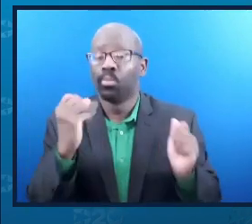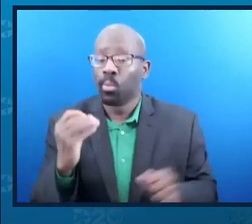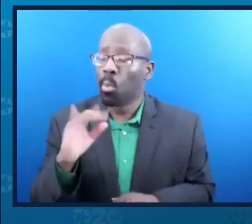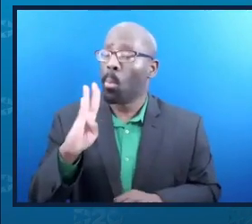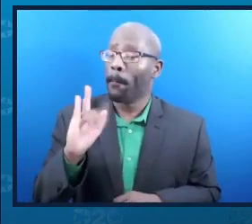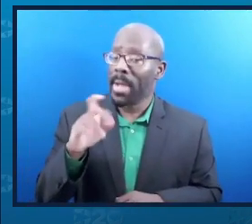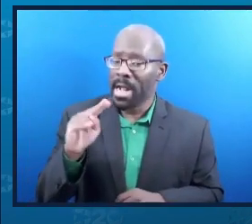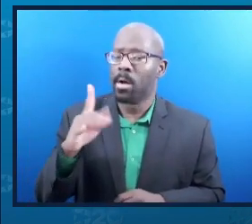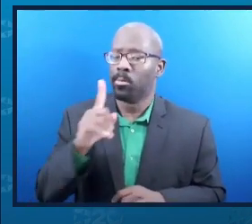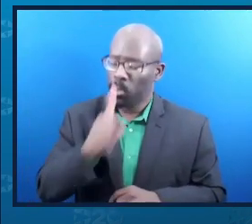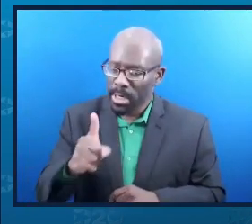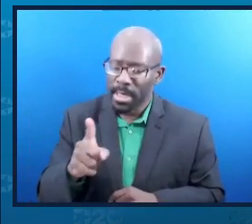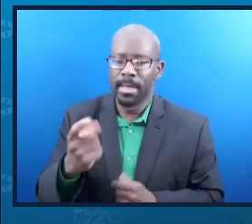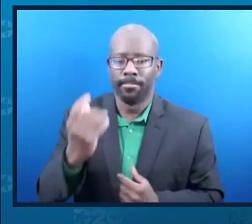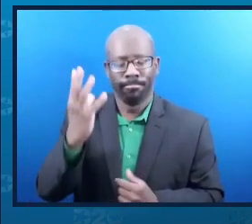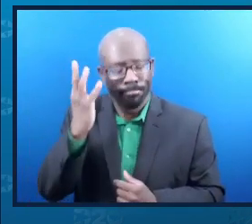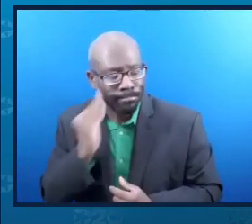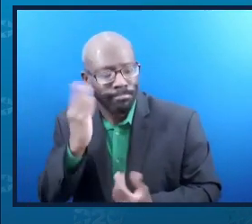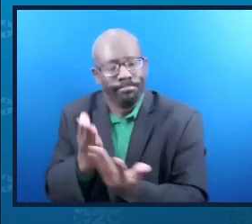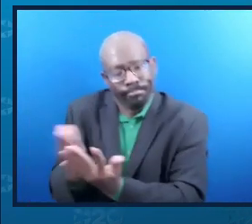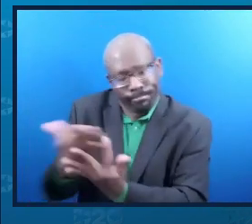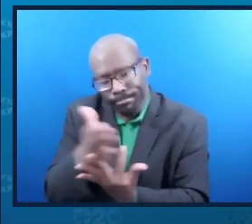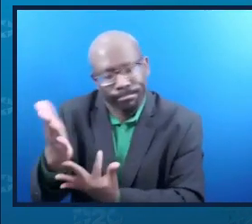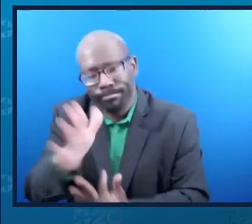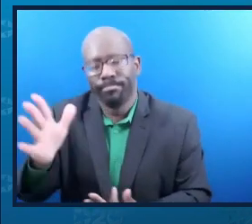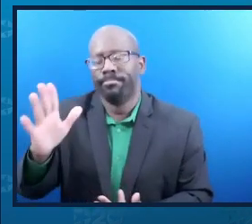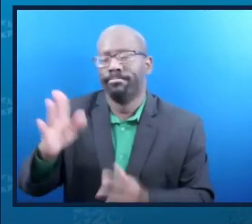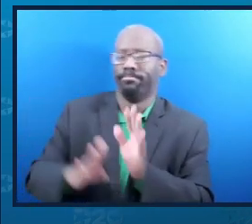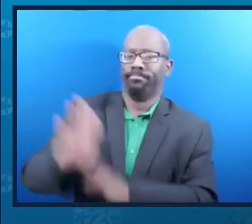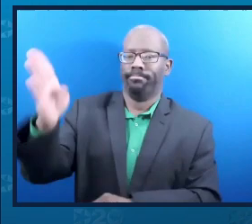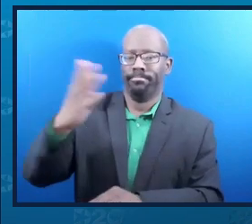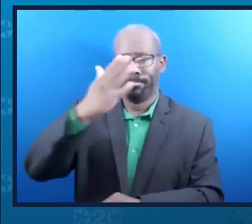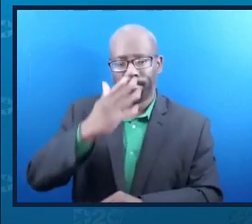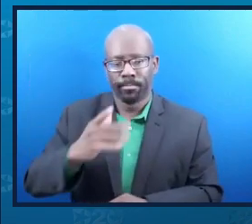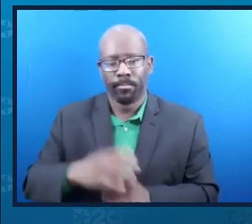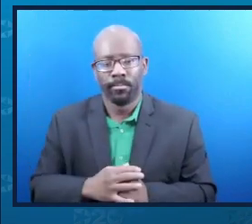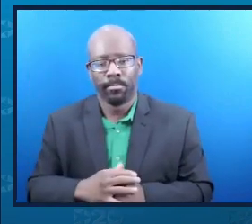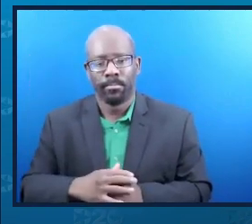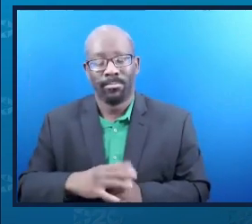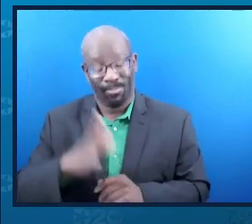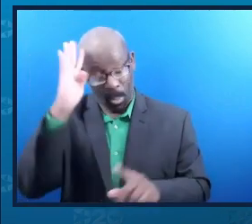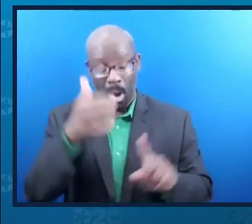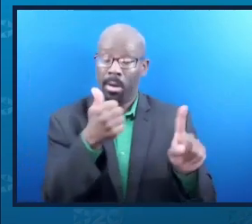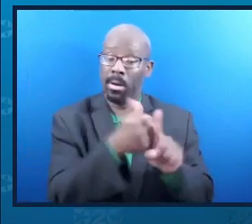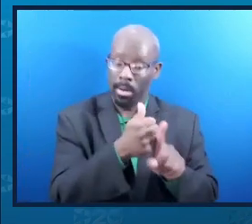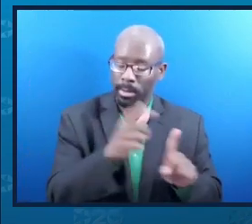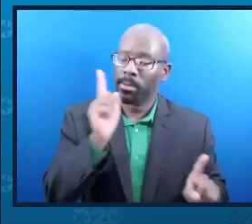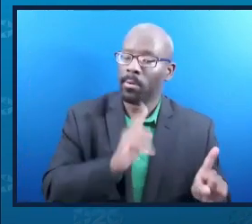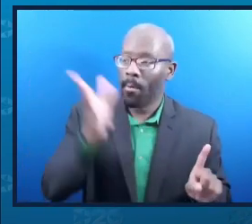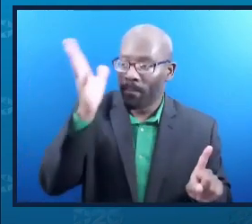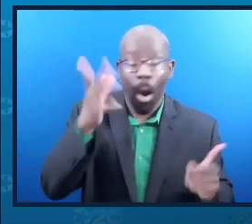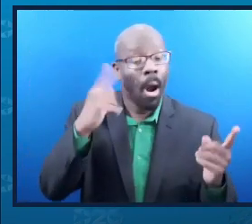RIGHT NOW, HE DOES IT AS A SINGLE DAD WHO TOOK THE TRAIN